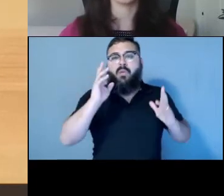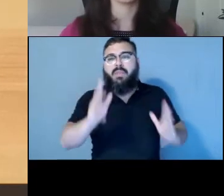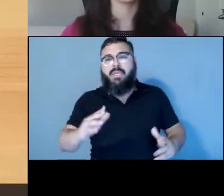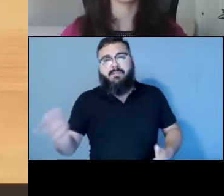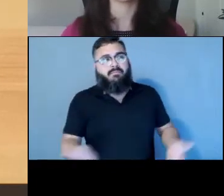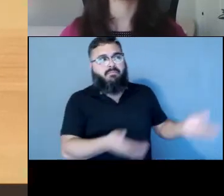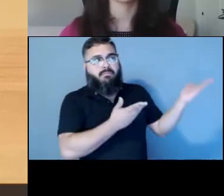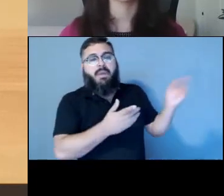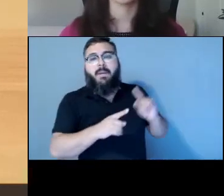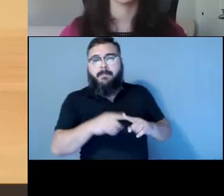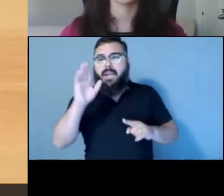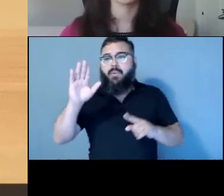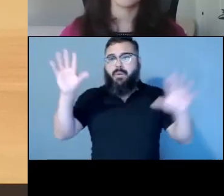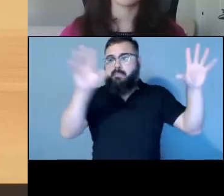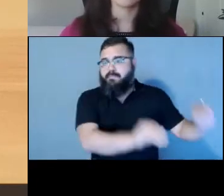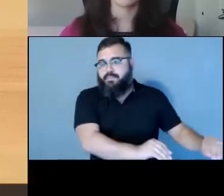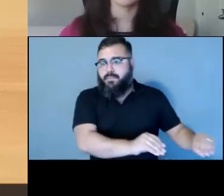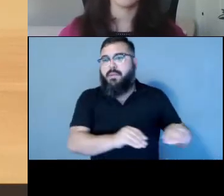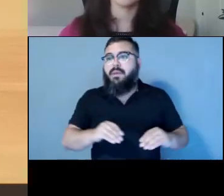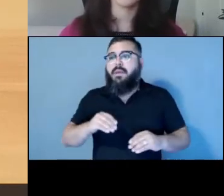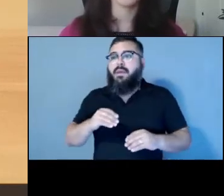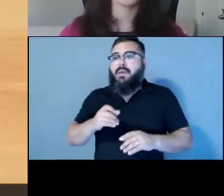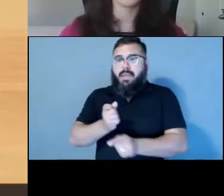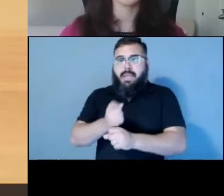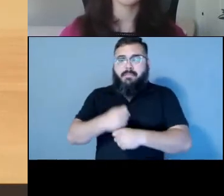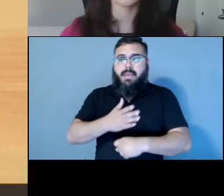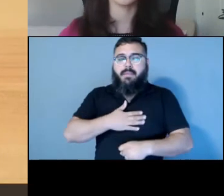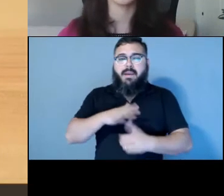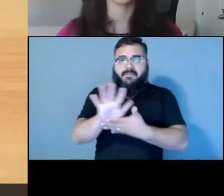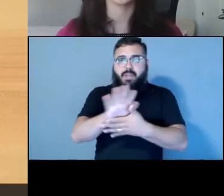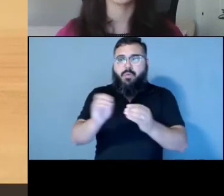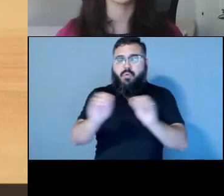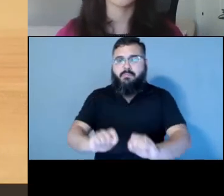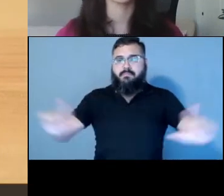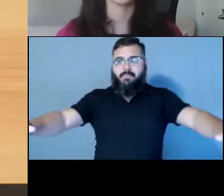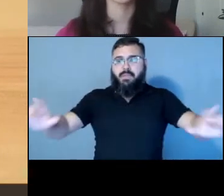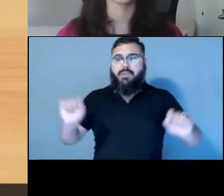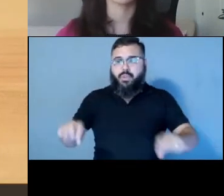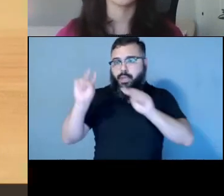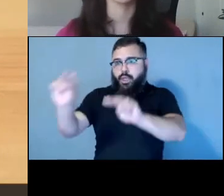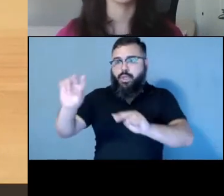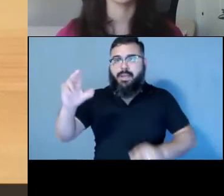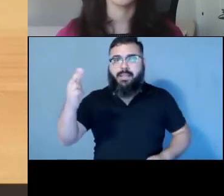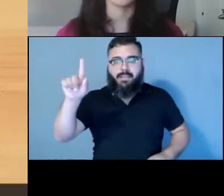but then I'm gonna close my slide show and just make my video larger so I can look at the chats and answer some questions.